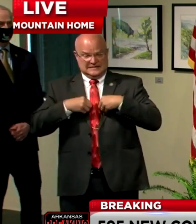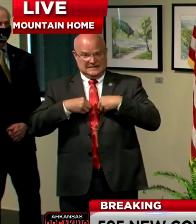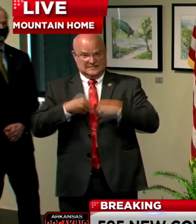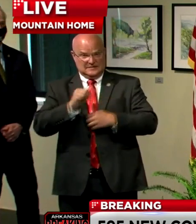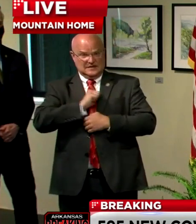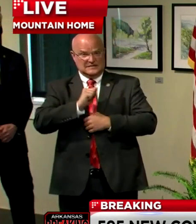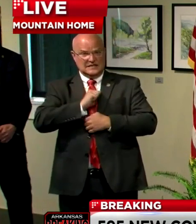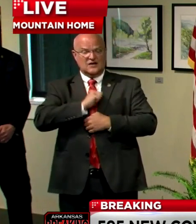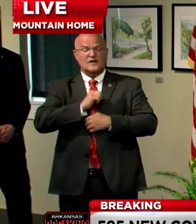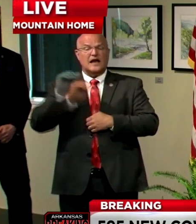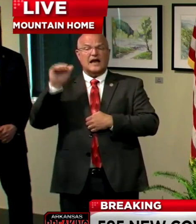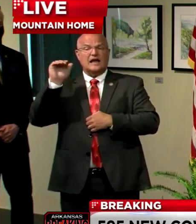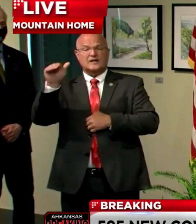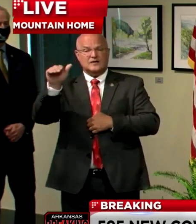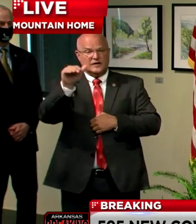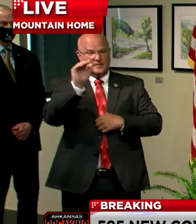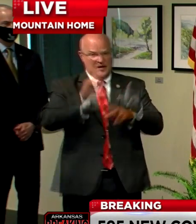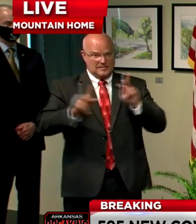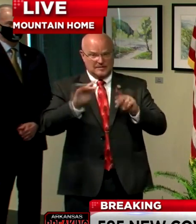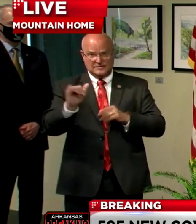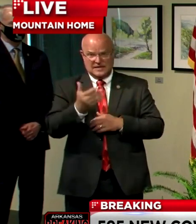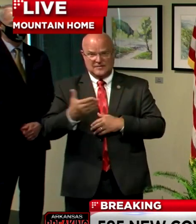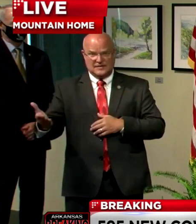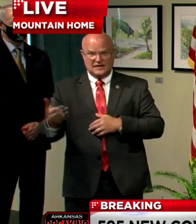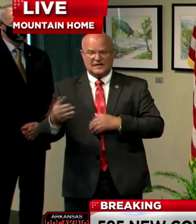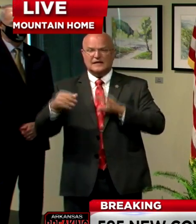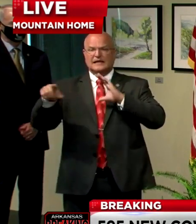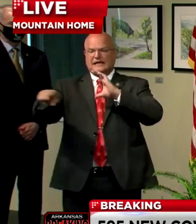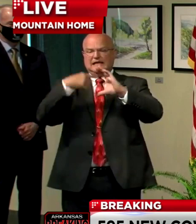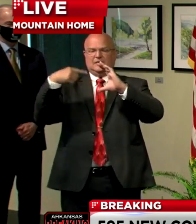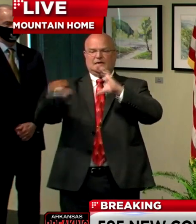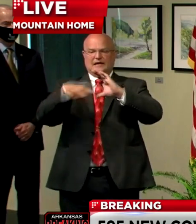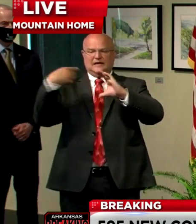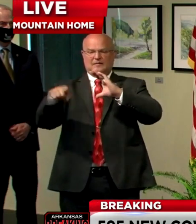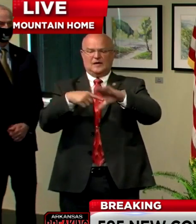IT'S VERY IMPORTANT FOR US EACH TO DO OUR PART NOW AND TO TAKE